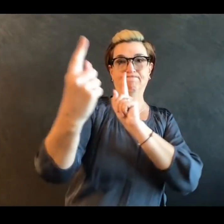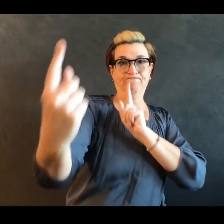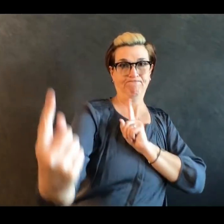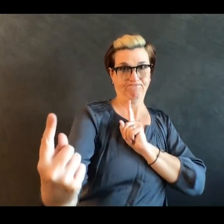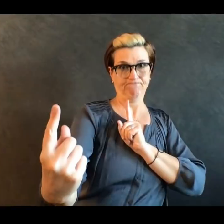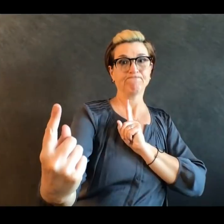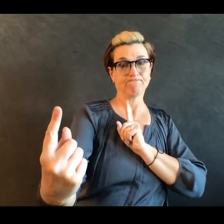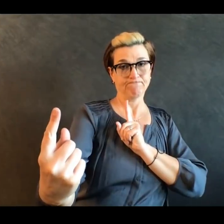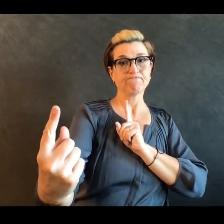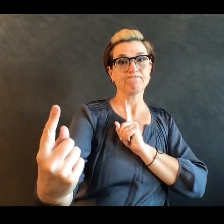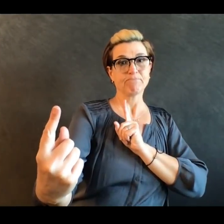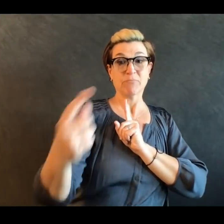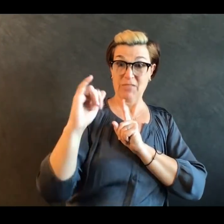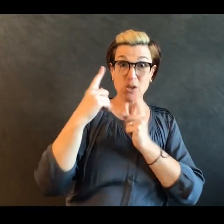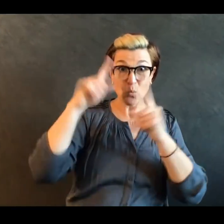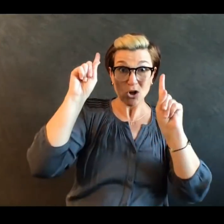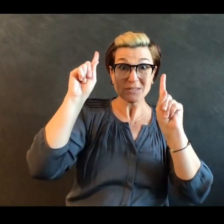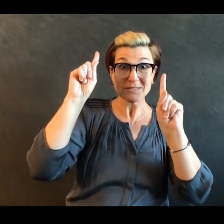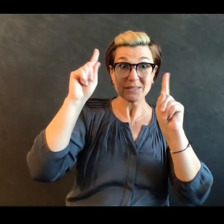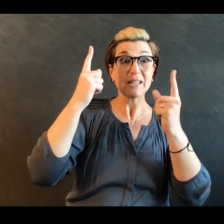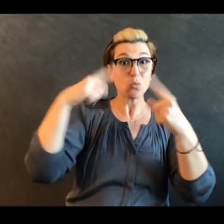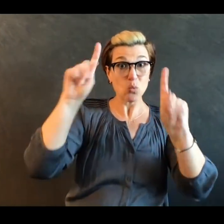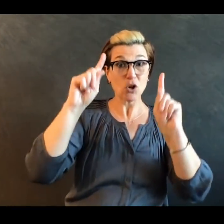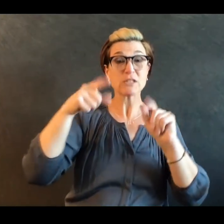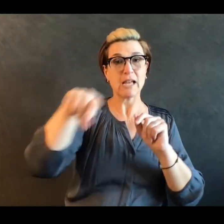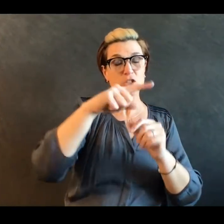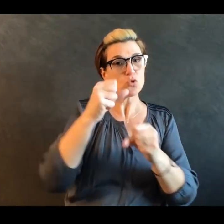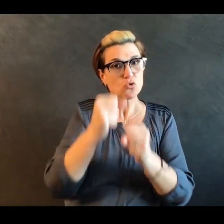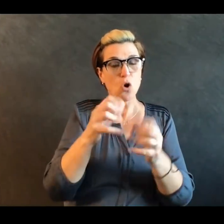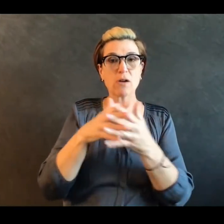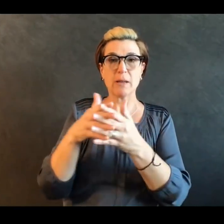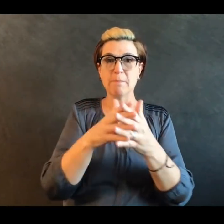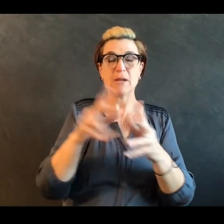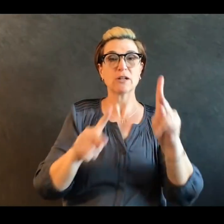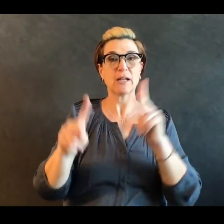the American people I also wanted to let you know that we do have nine states